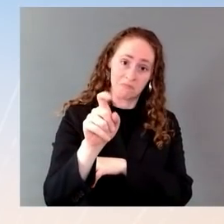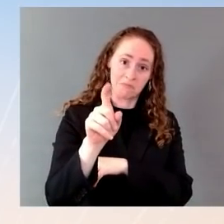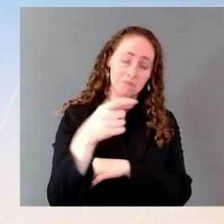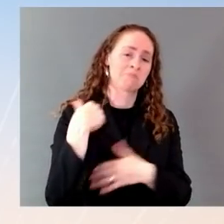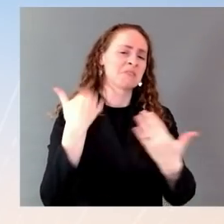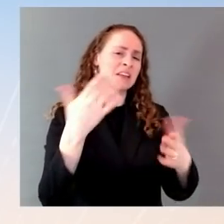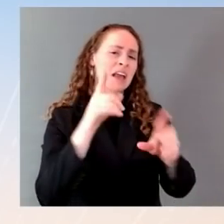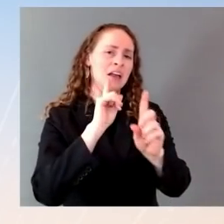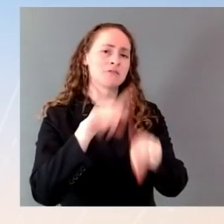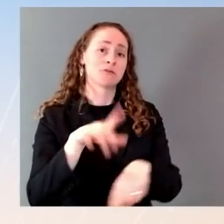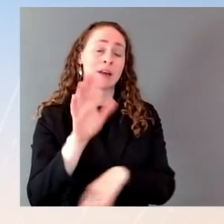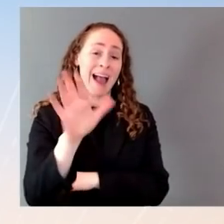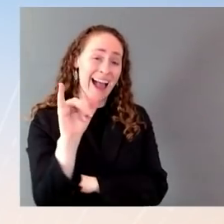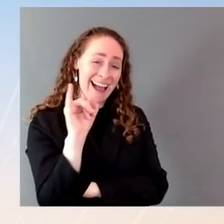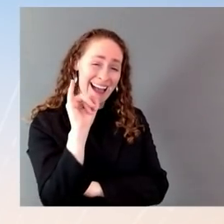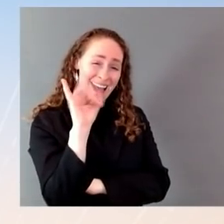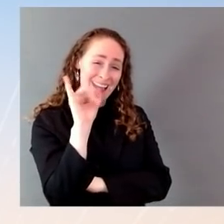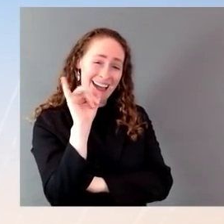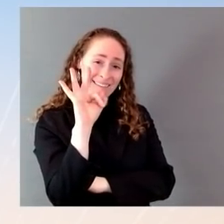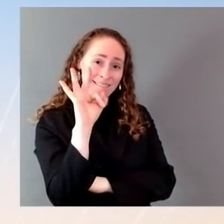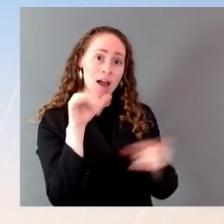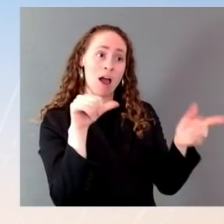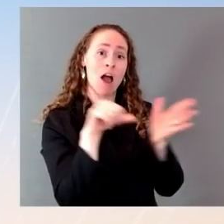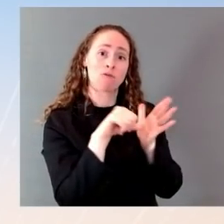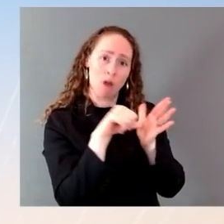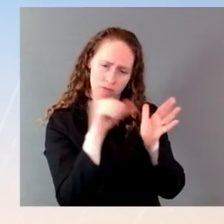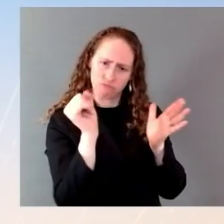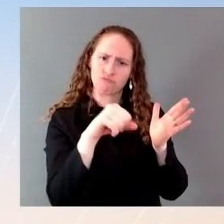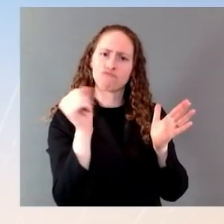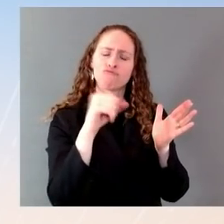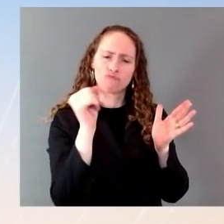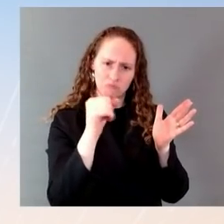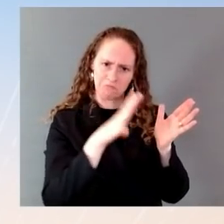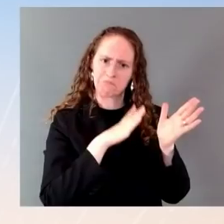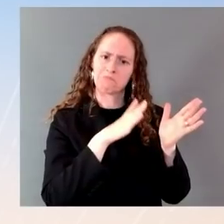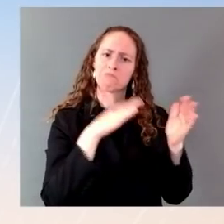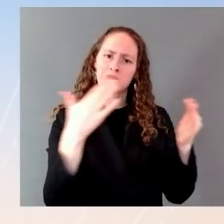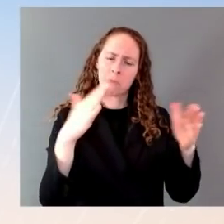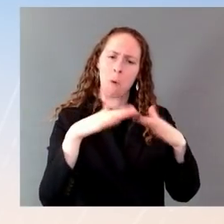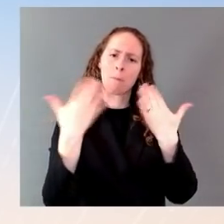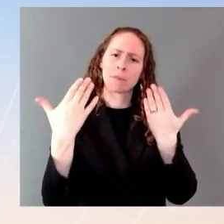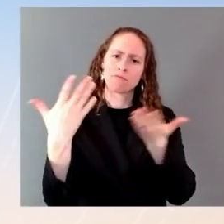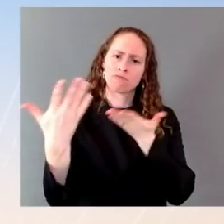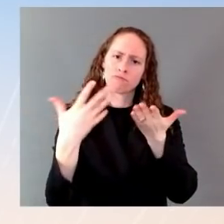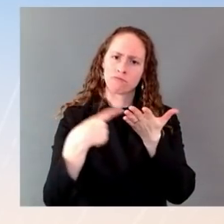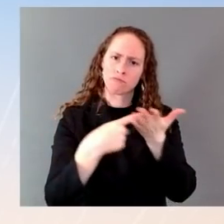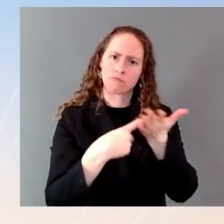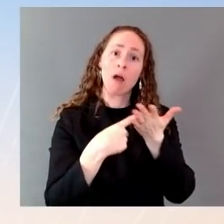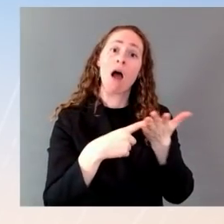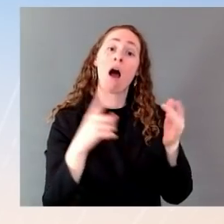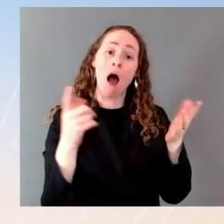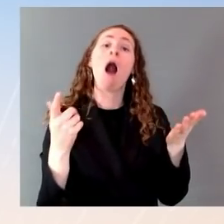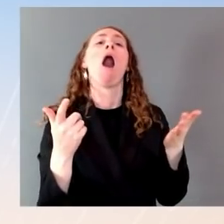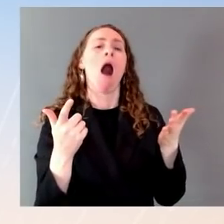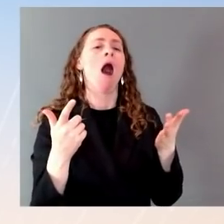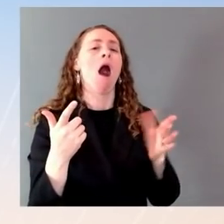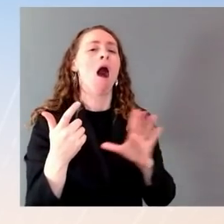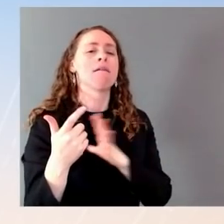as the isolated party in this negotiation. So really, the ball is in Iran's court as to whether it wants to show up and demonstrate